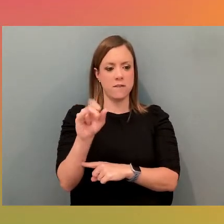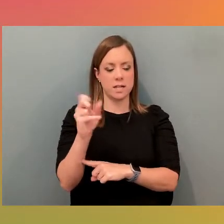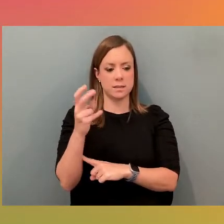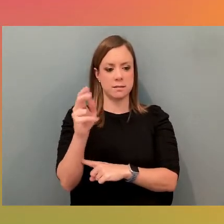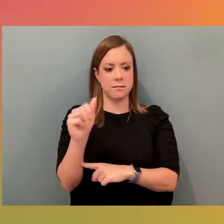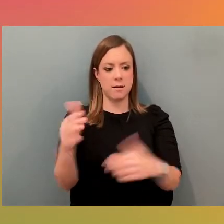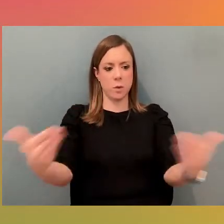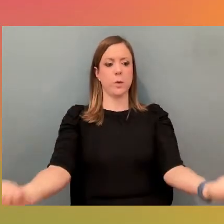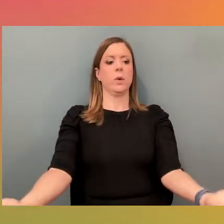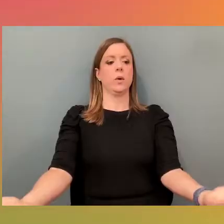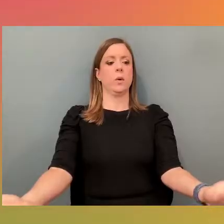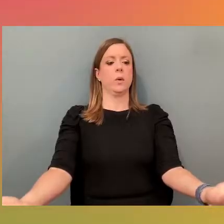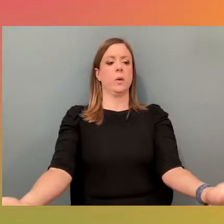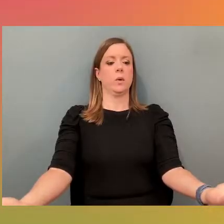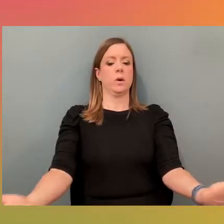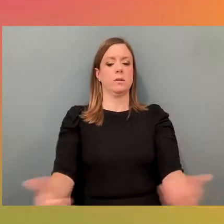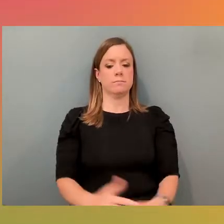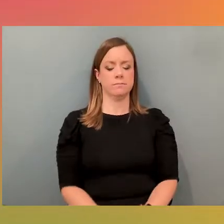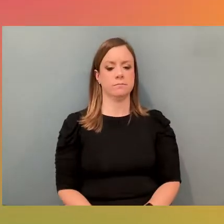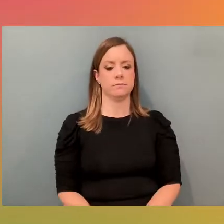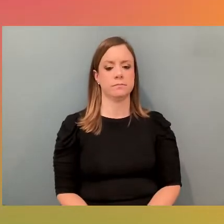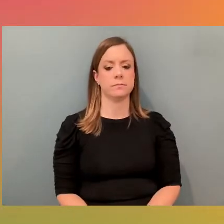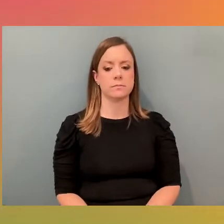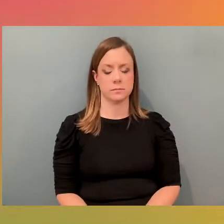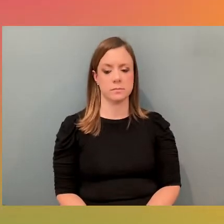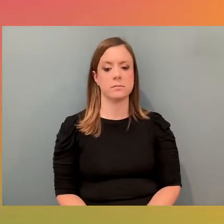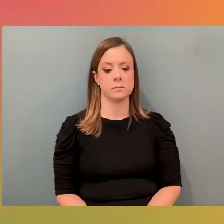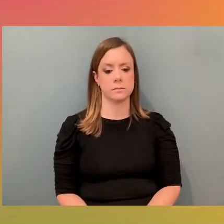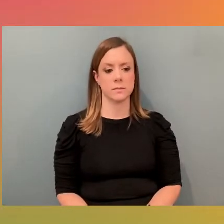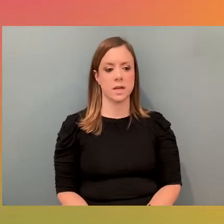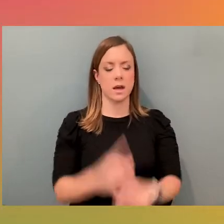WE ARE GOING TO REST IN.